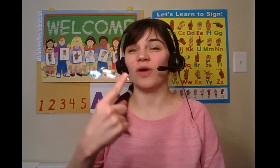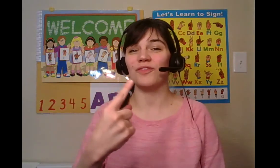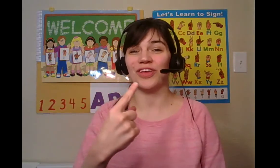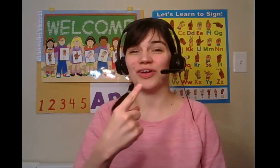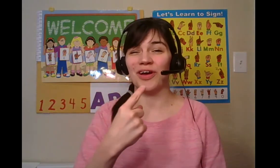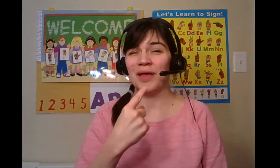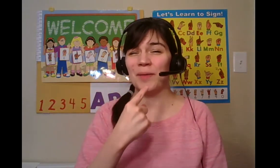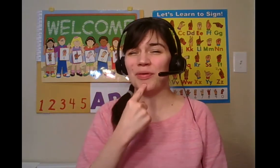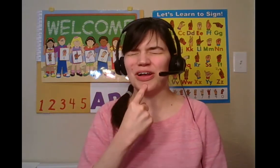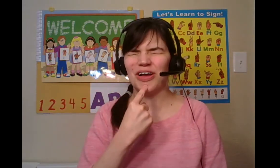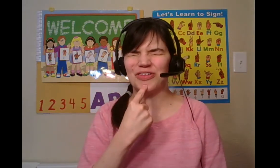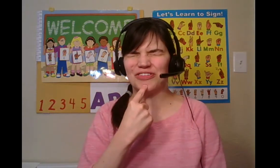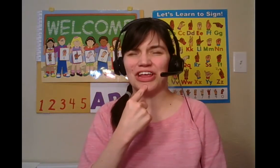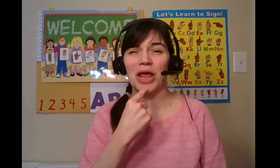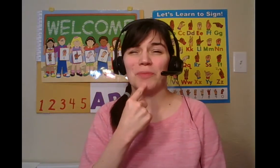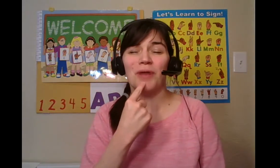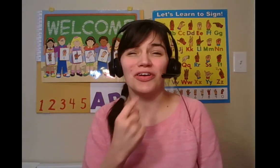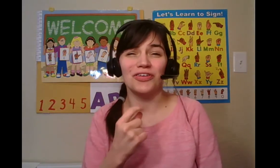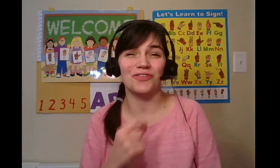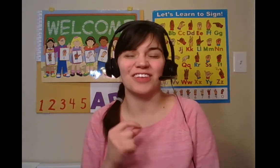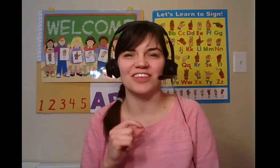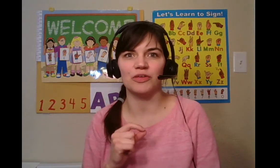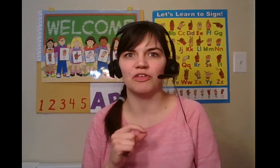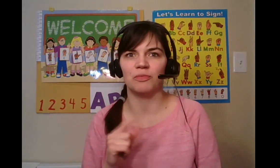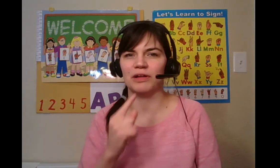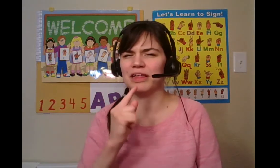finger, put it on your chin, and pucker your face like you just bit a lemon.